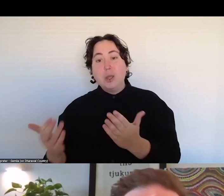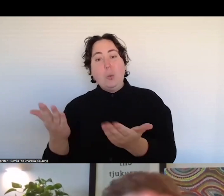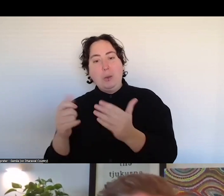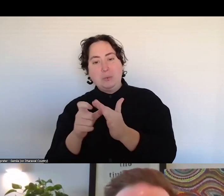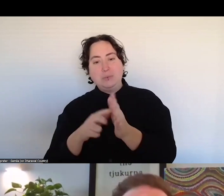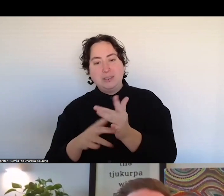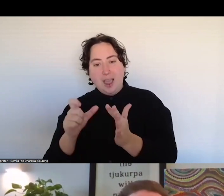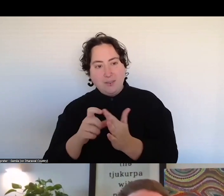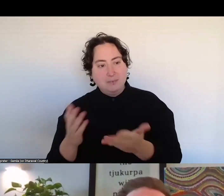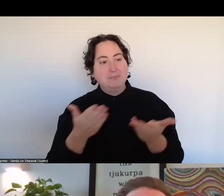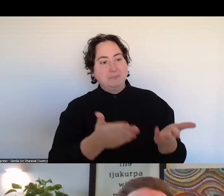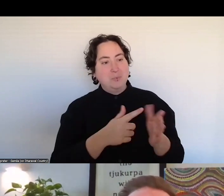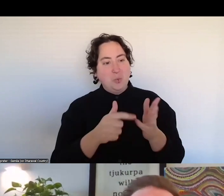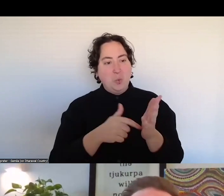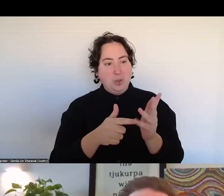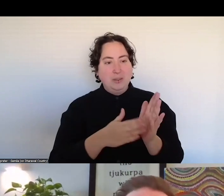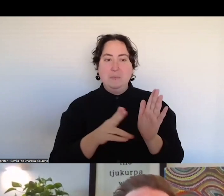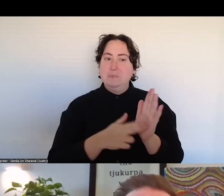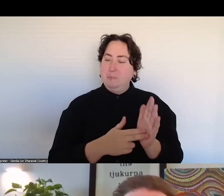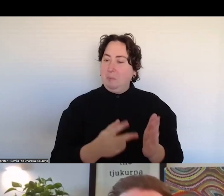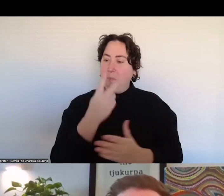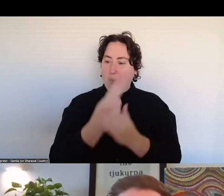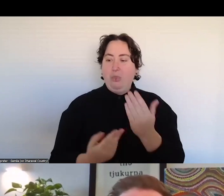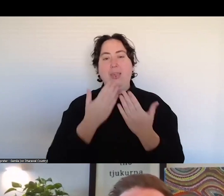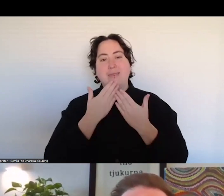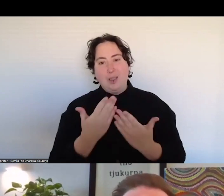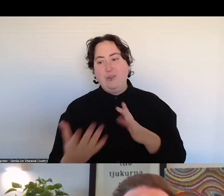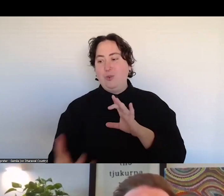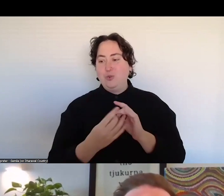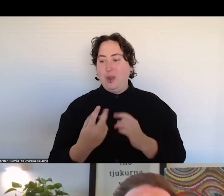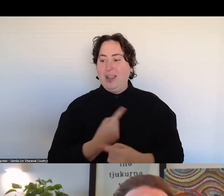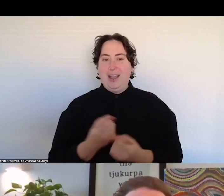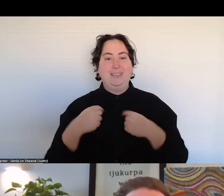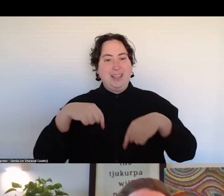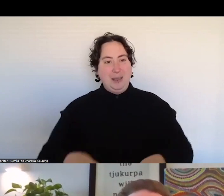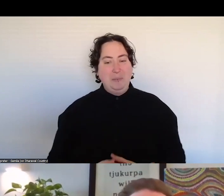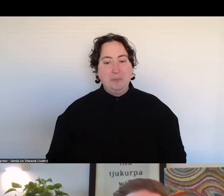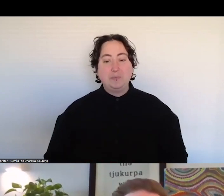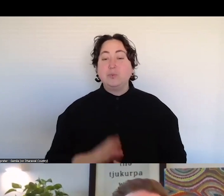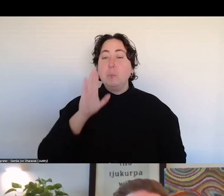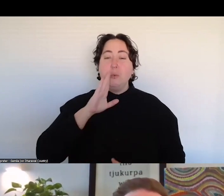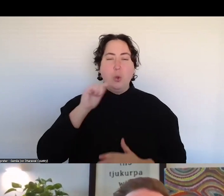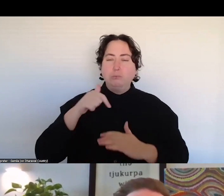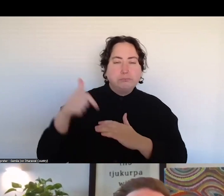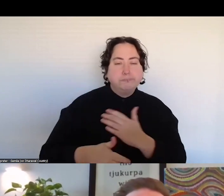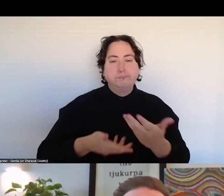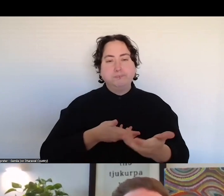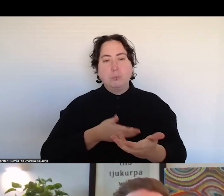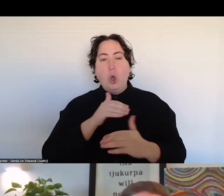you both for joining us this morning. Before we dive into the campaign strategies I